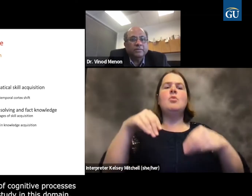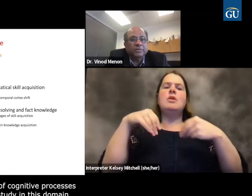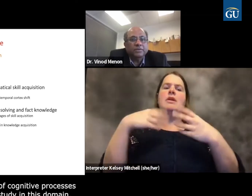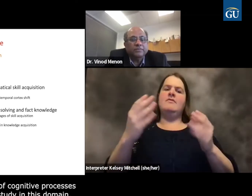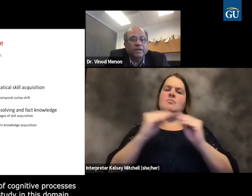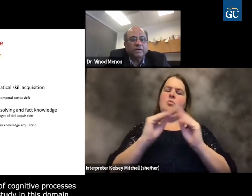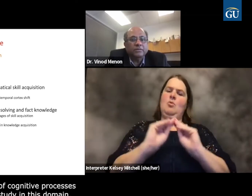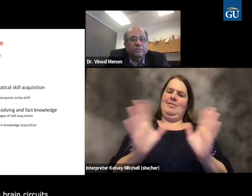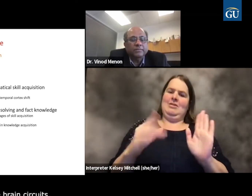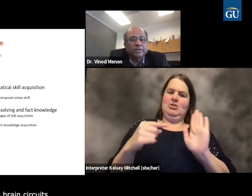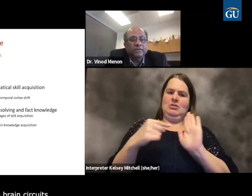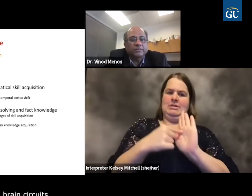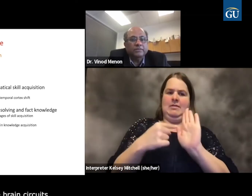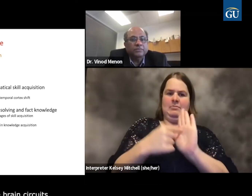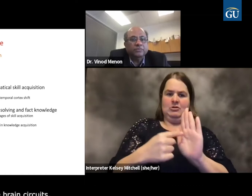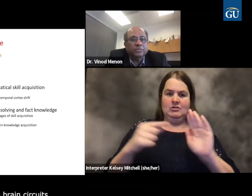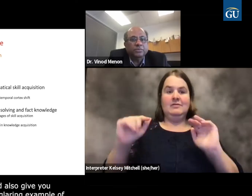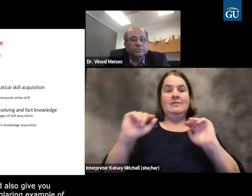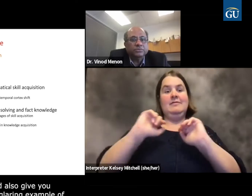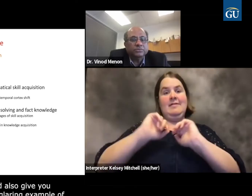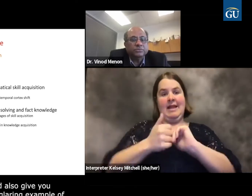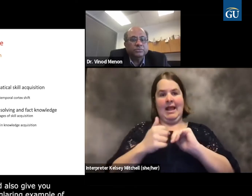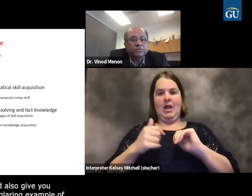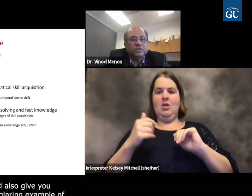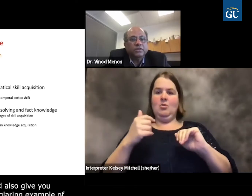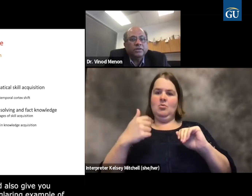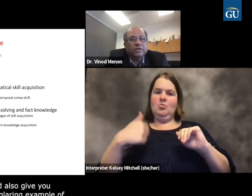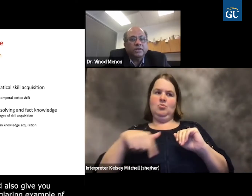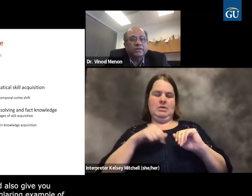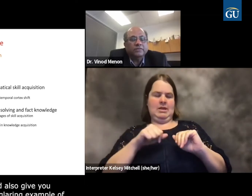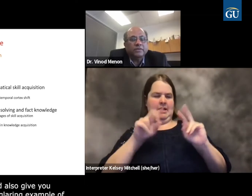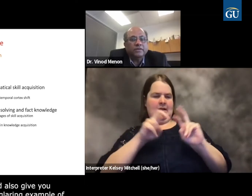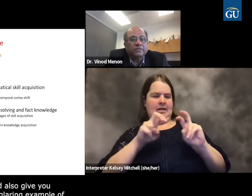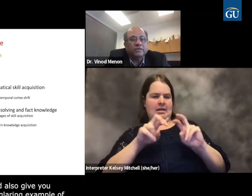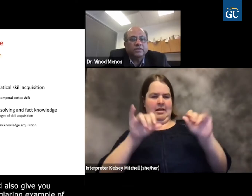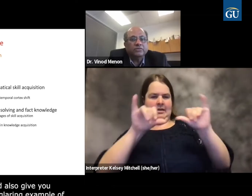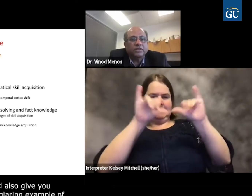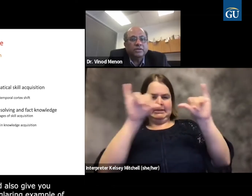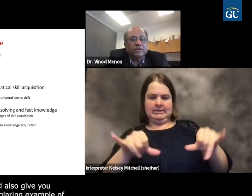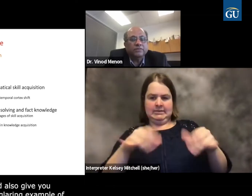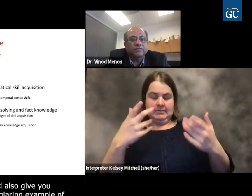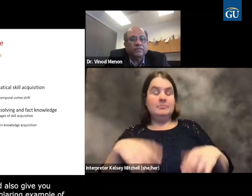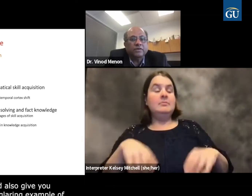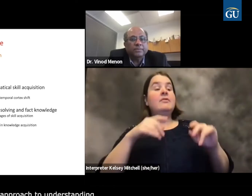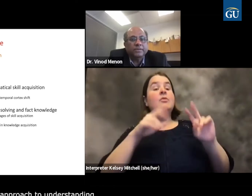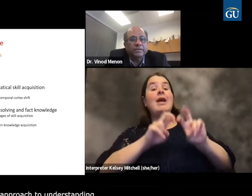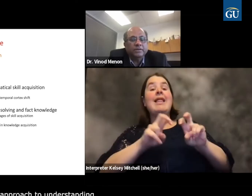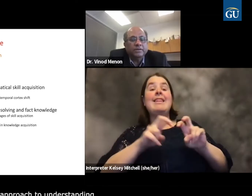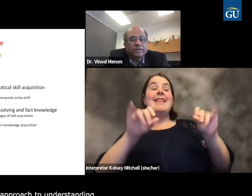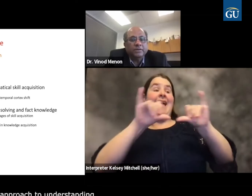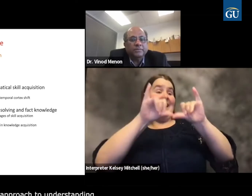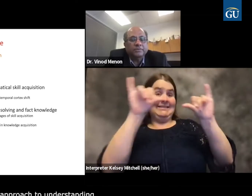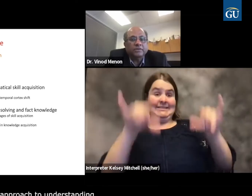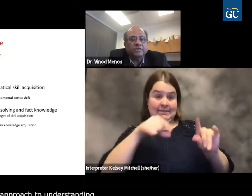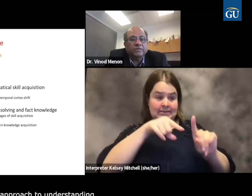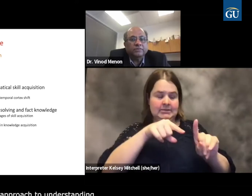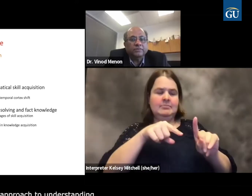nice glaring example of how a systems approach to